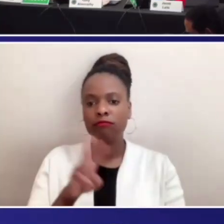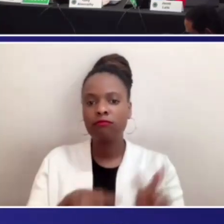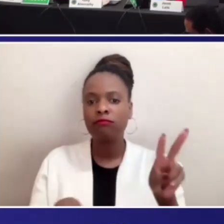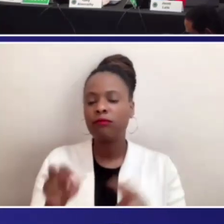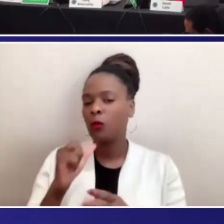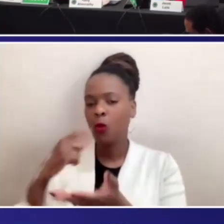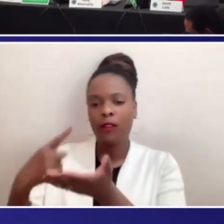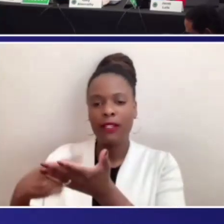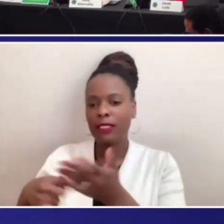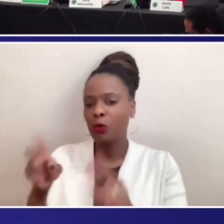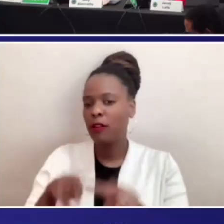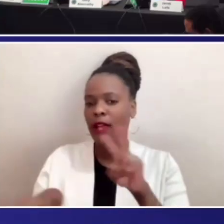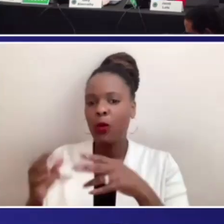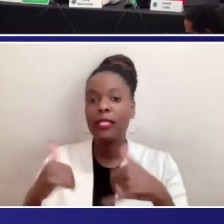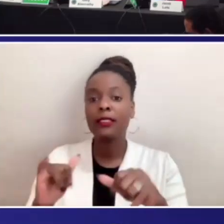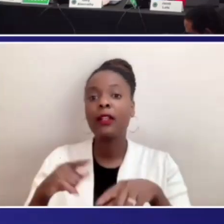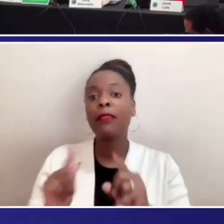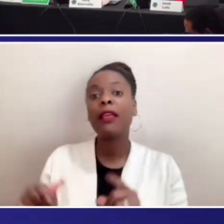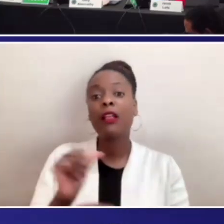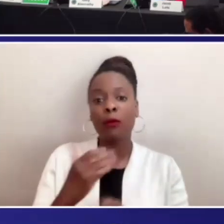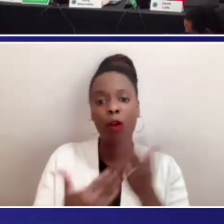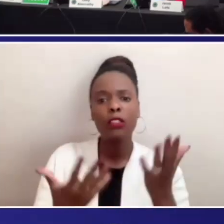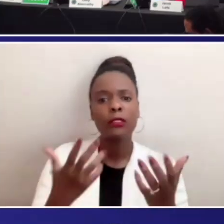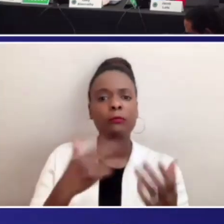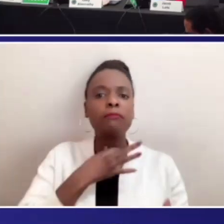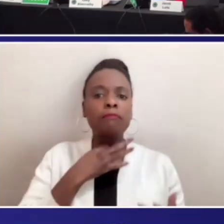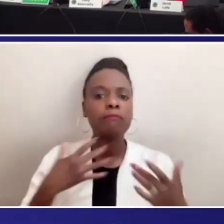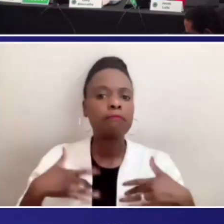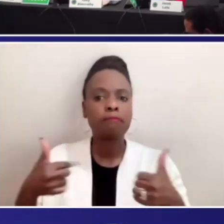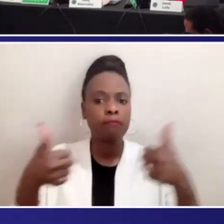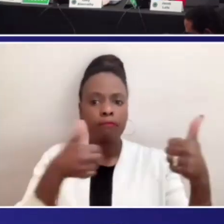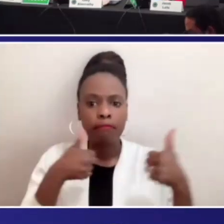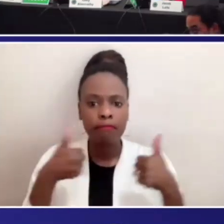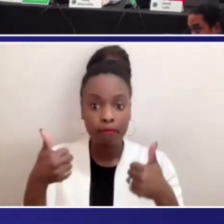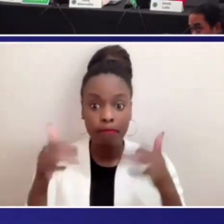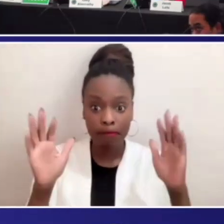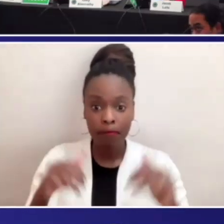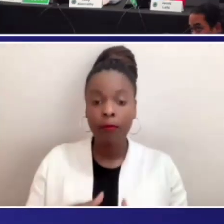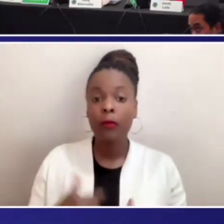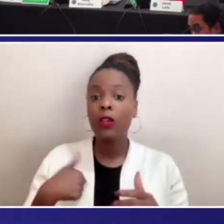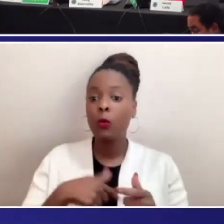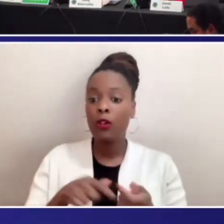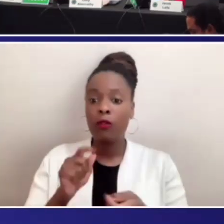But I do want to know where we land on the rest of the stuff, if that's okay. So we're revising subsection (b)(2)